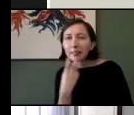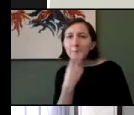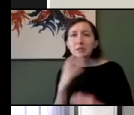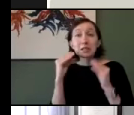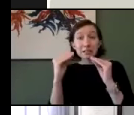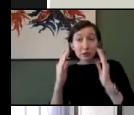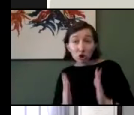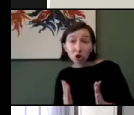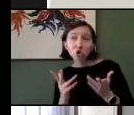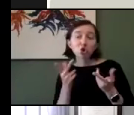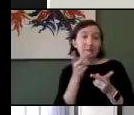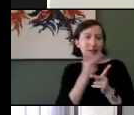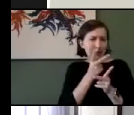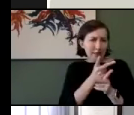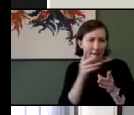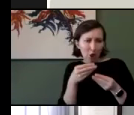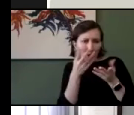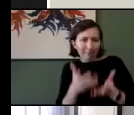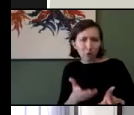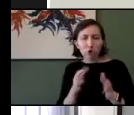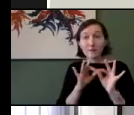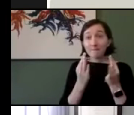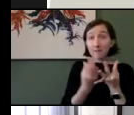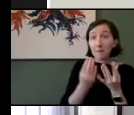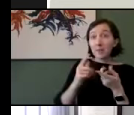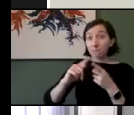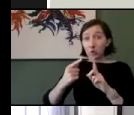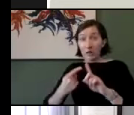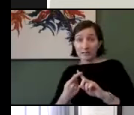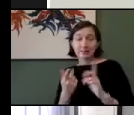The thing to consider